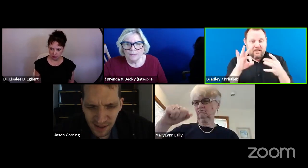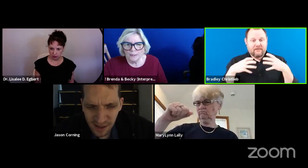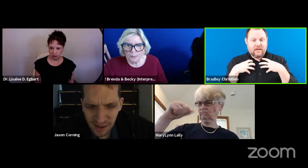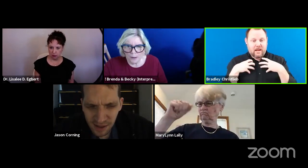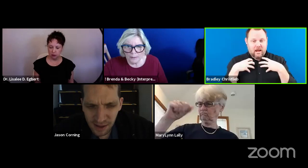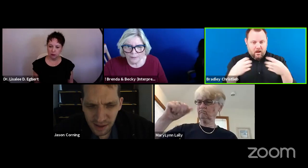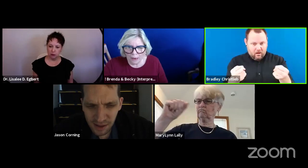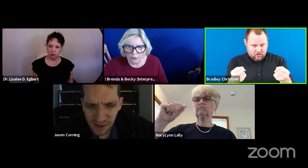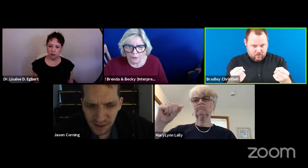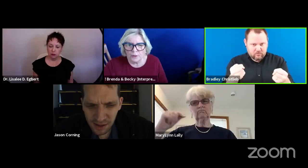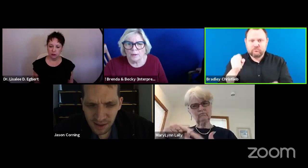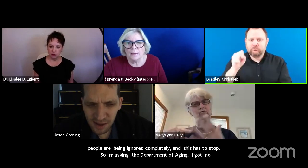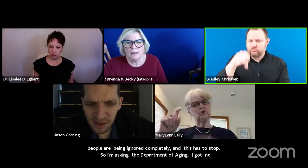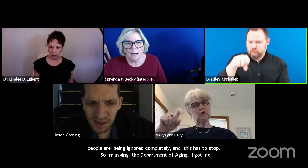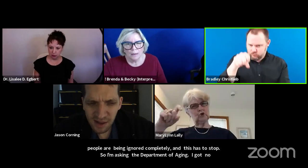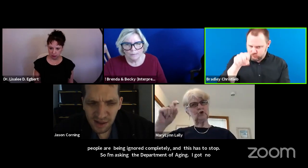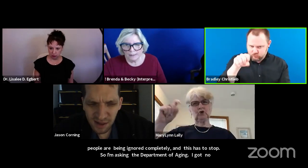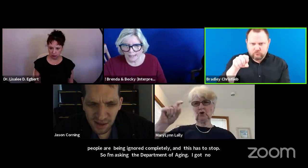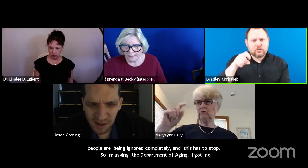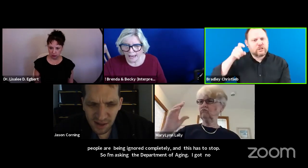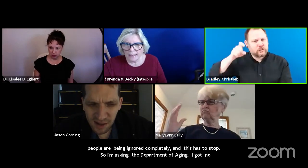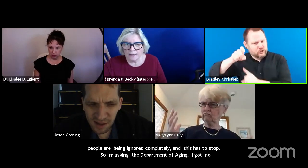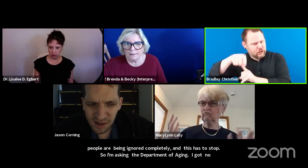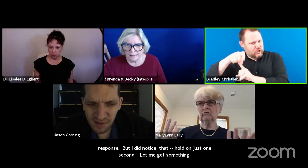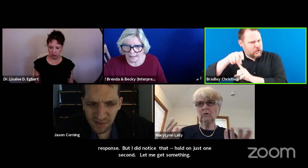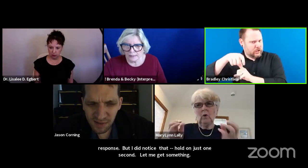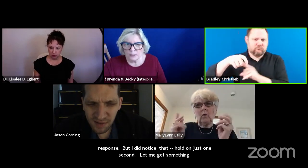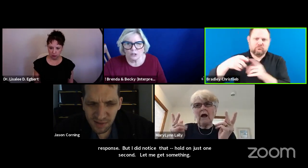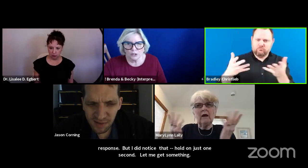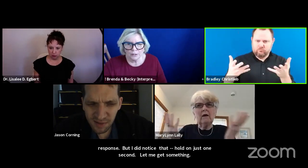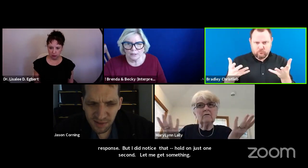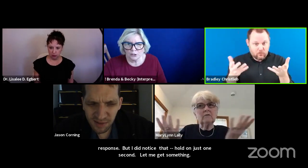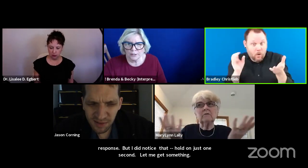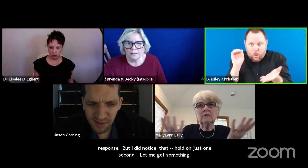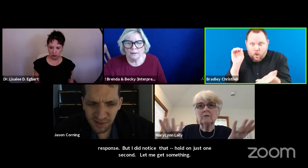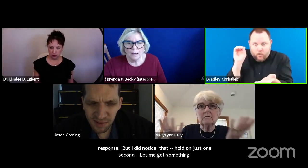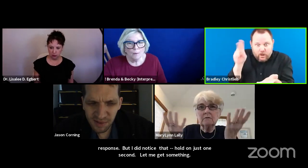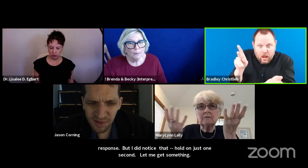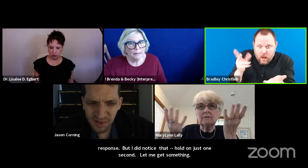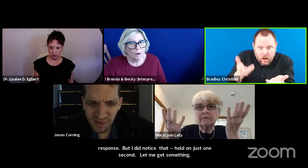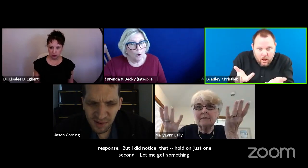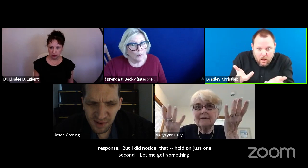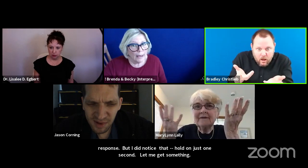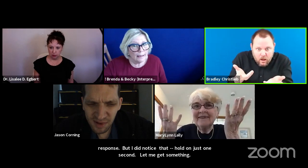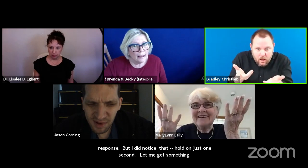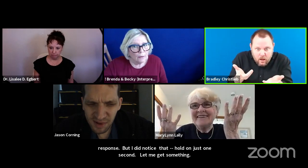The Department of Health said yes, they should. But okay now.